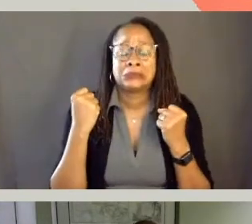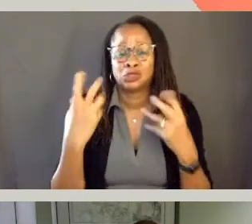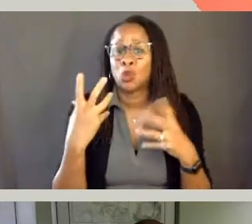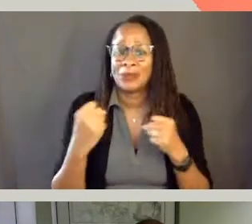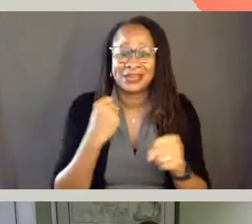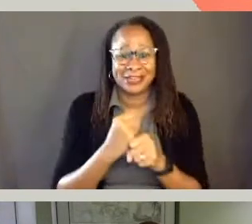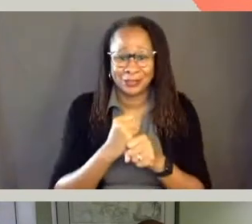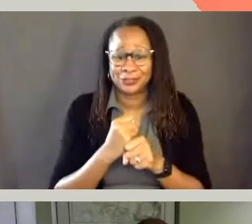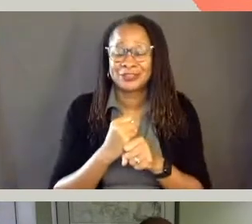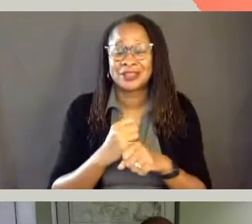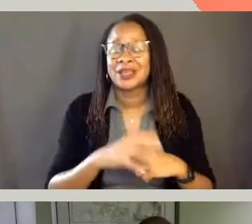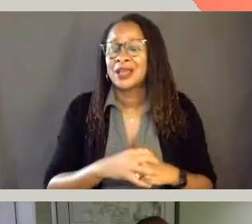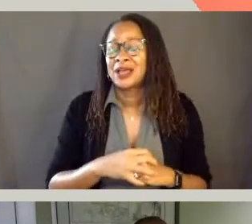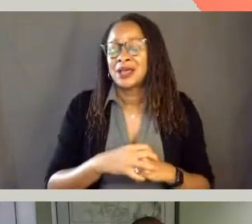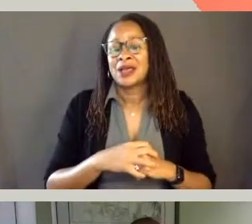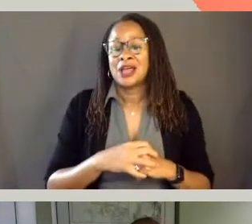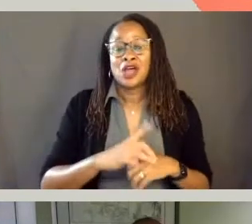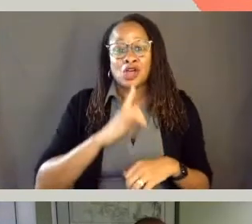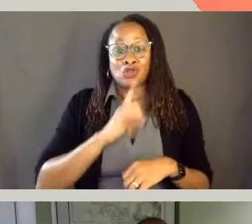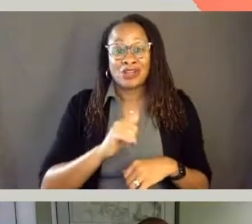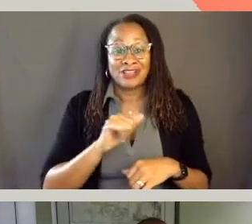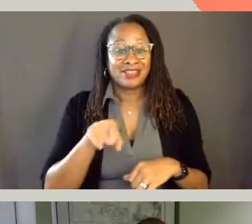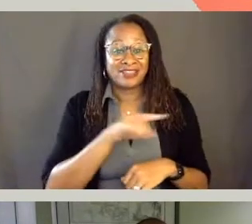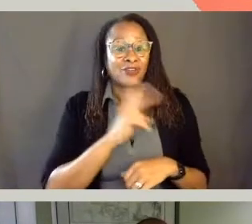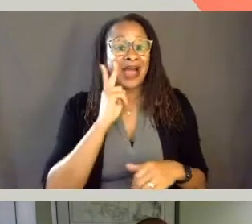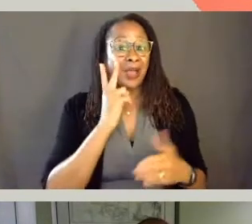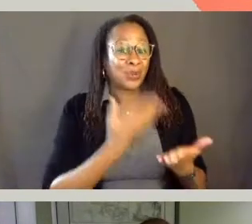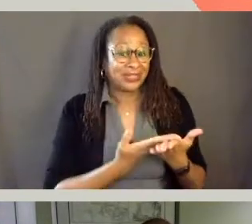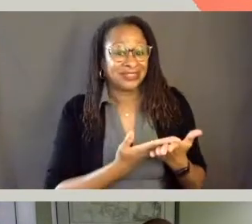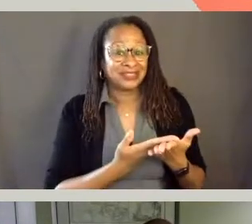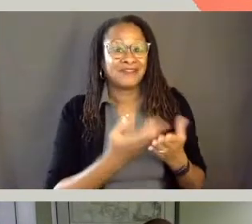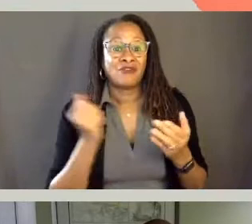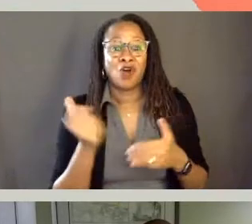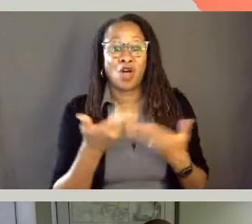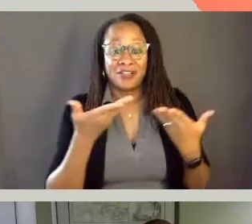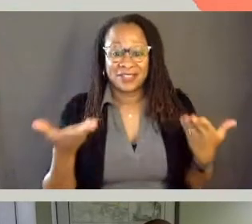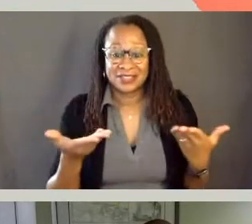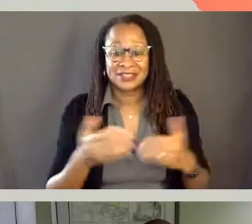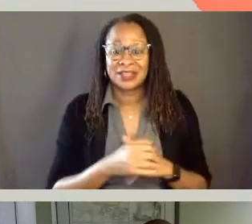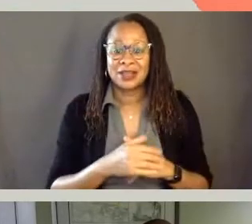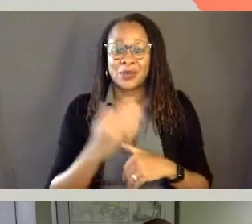So they're really the eye witnesses of all this. And we all know that there's a reason that